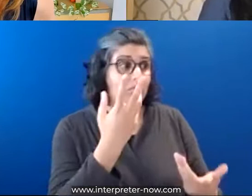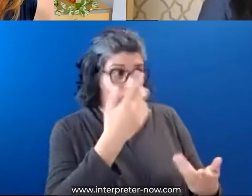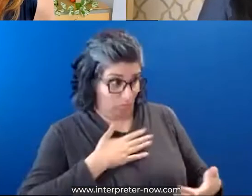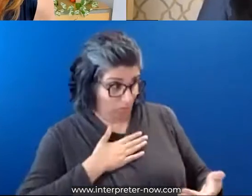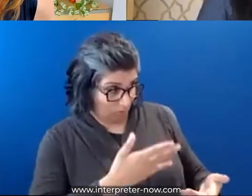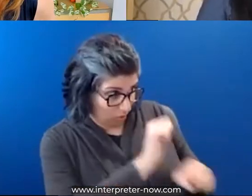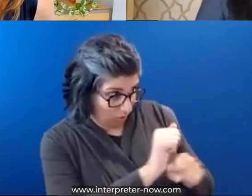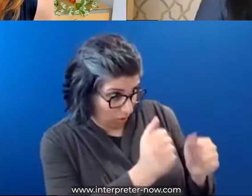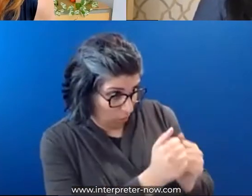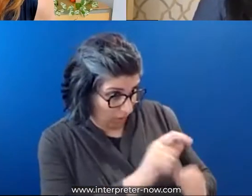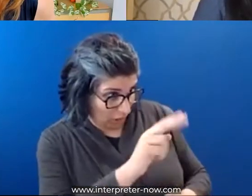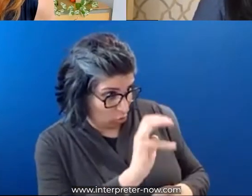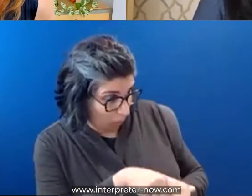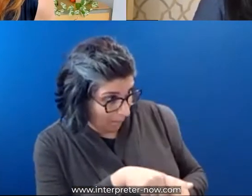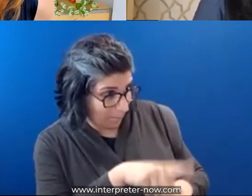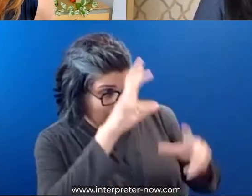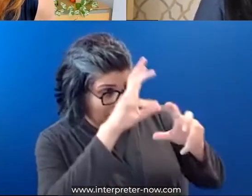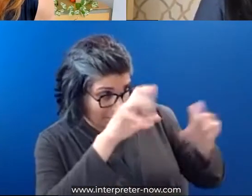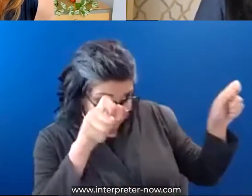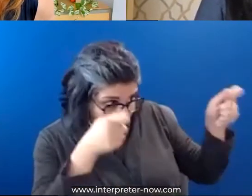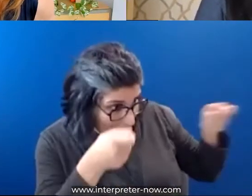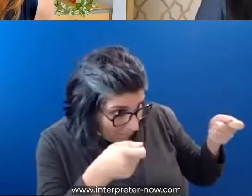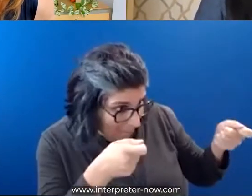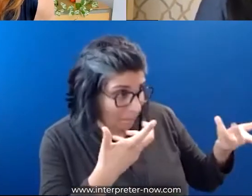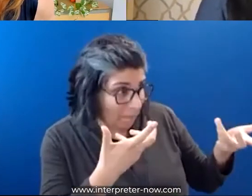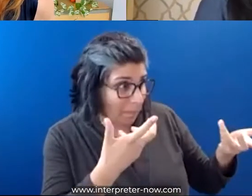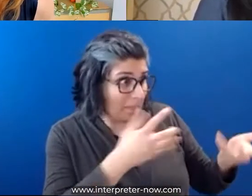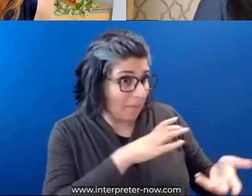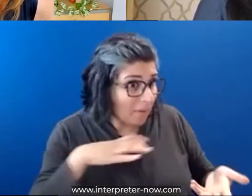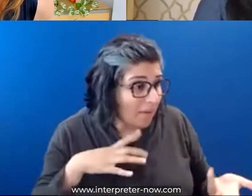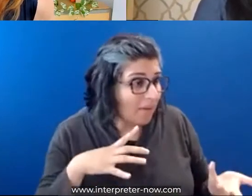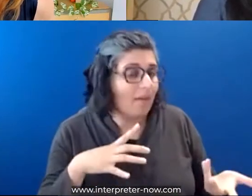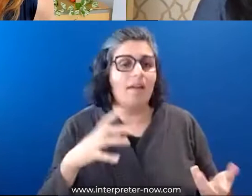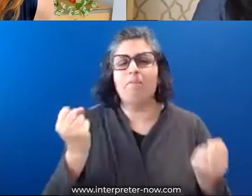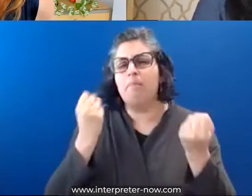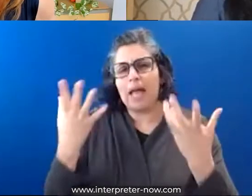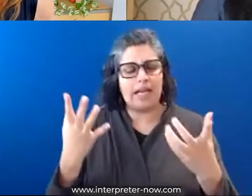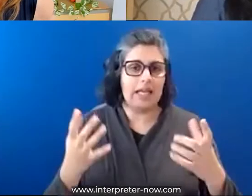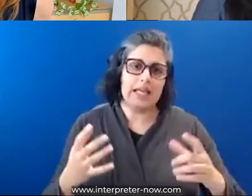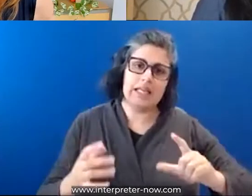Republicans to do it because it's a Republican Congress. A lot of people on the left didn't want us to, but we did.